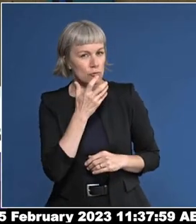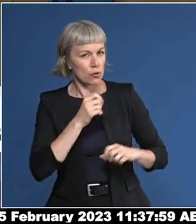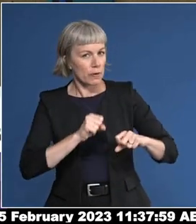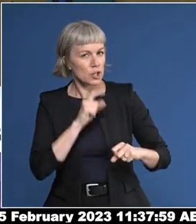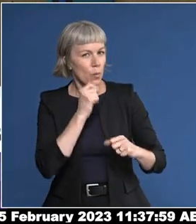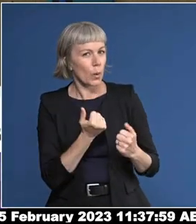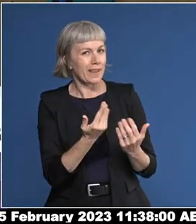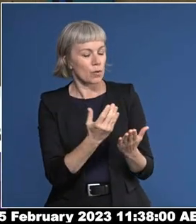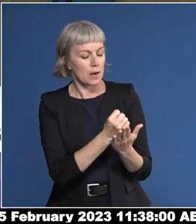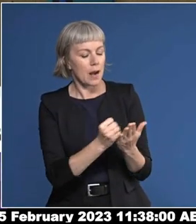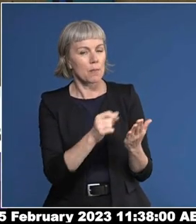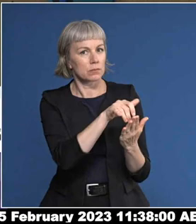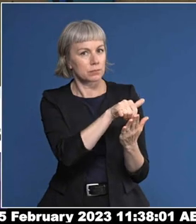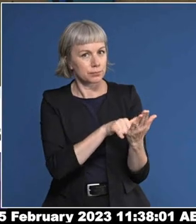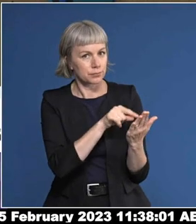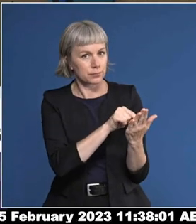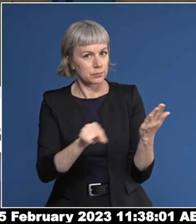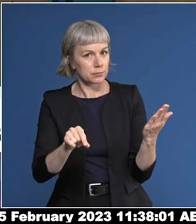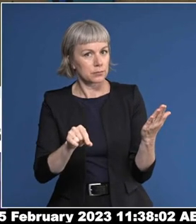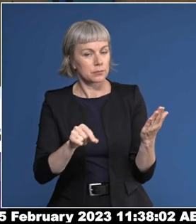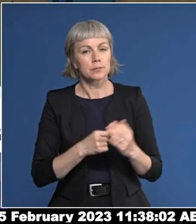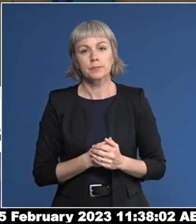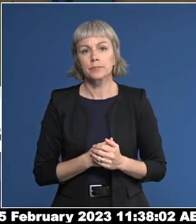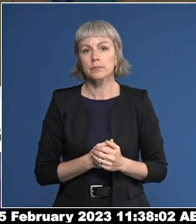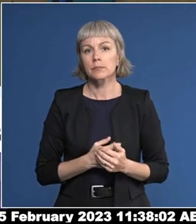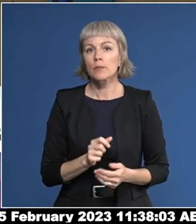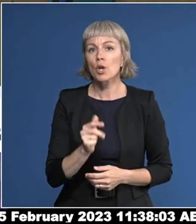So for Ms Toohey's evidence, it's 19 May 2022.